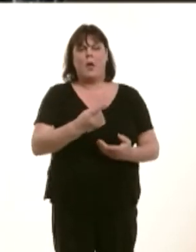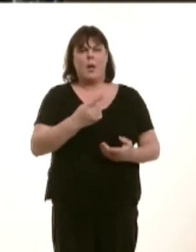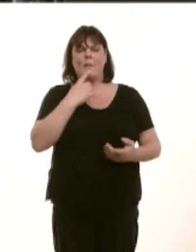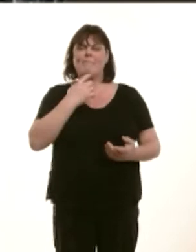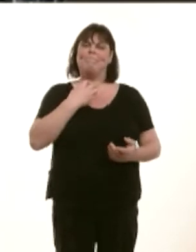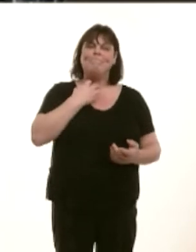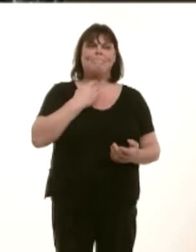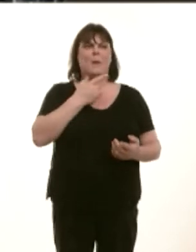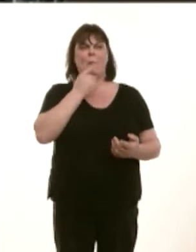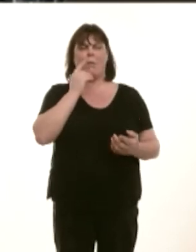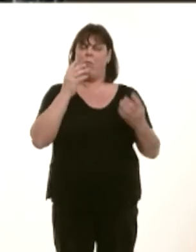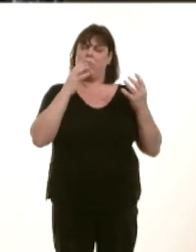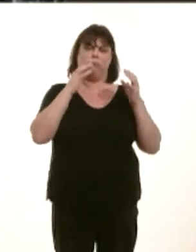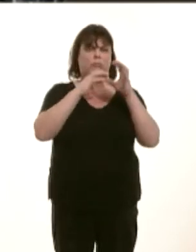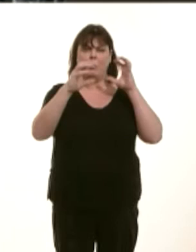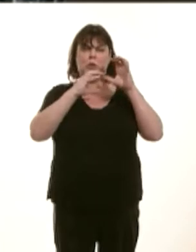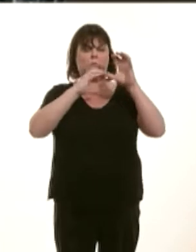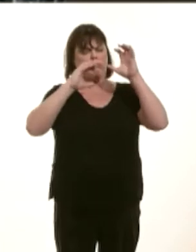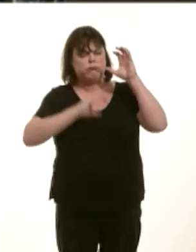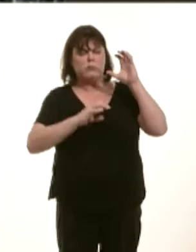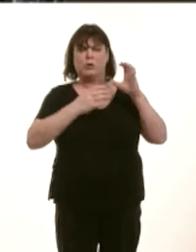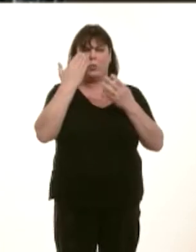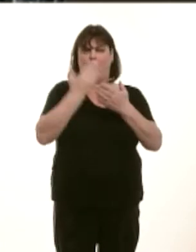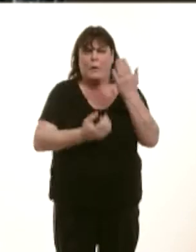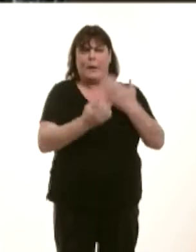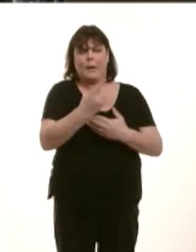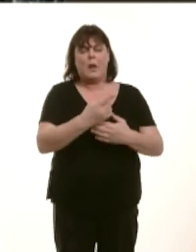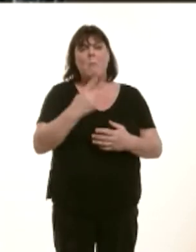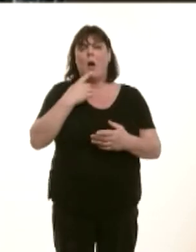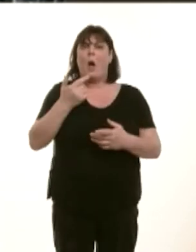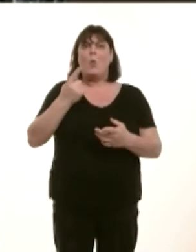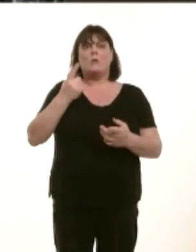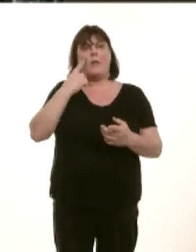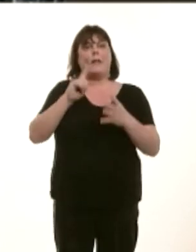happened, but I would expect the train operators and, of course, Arriva, as the operator of